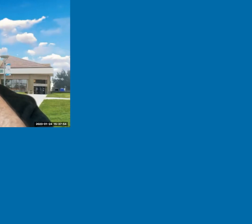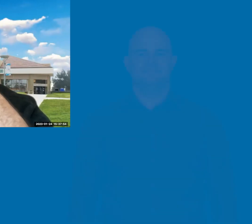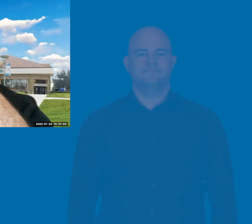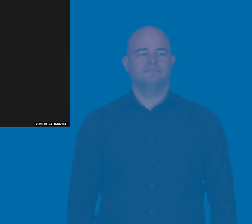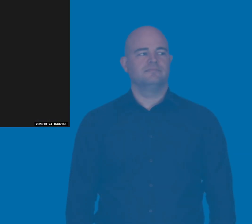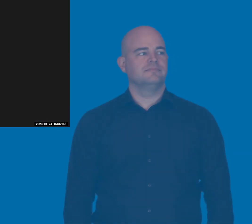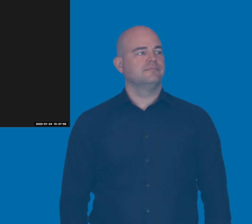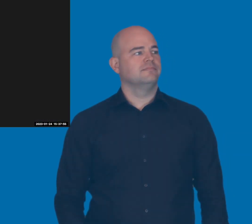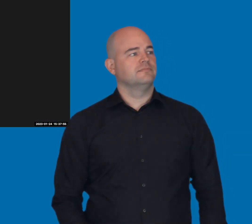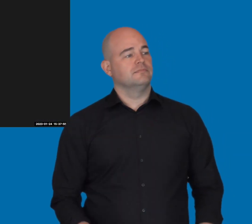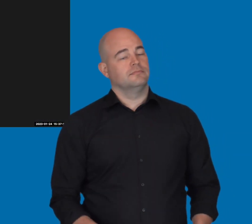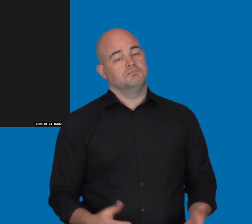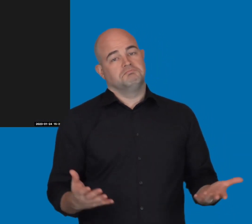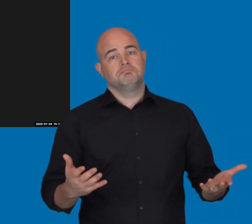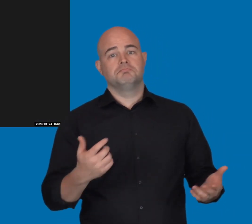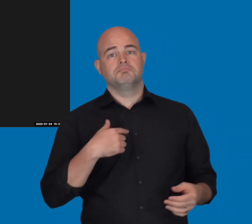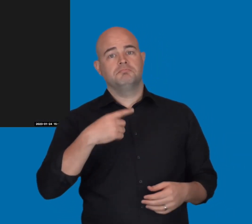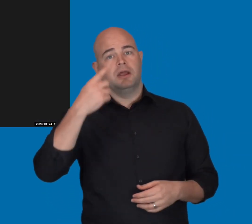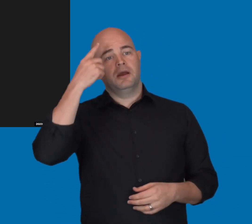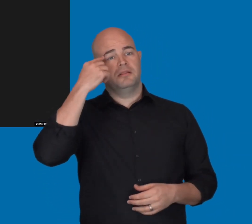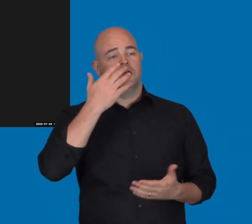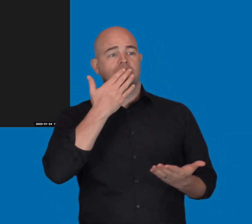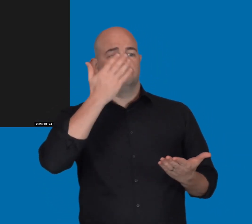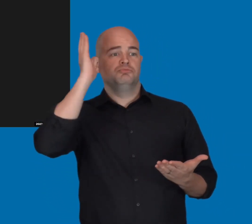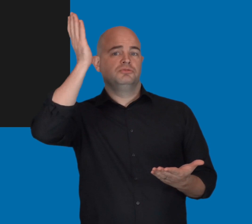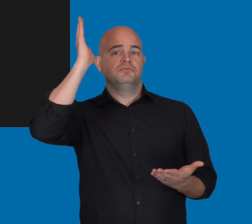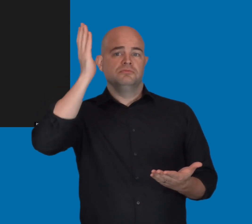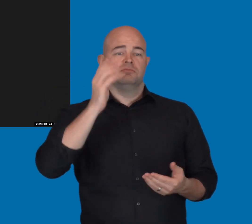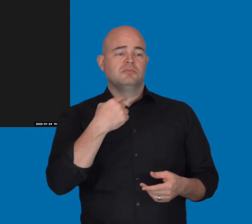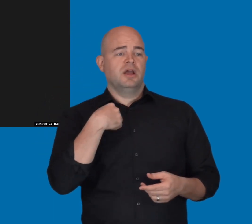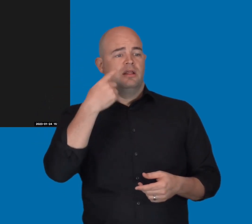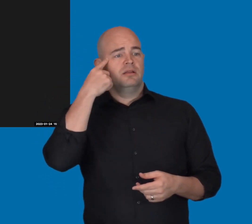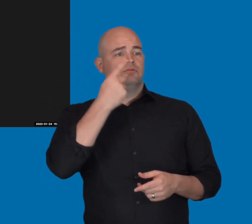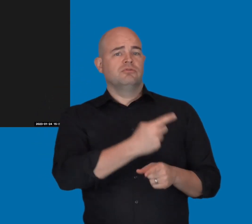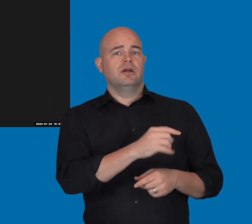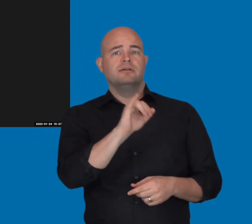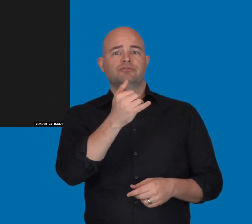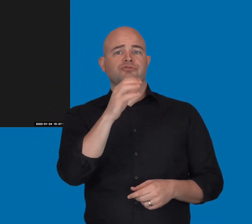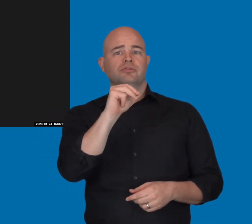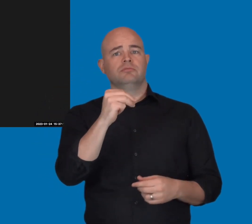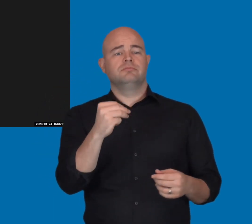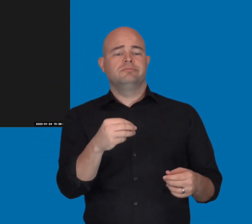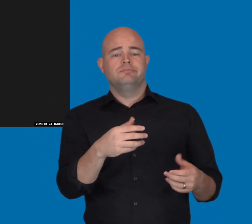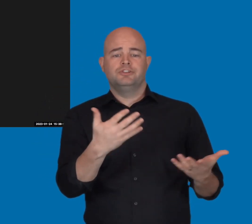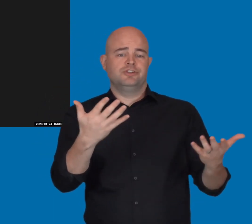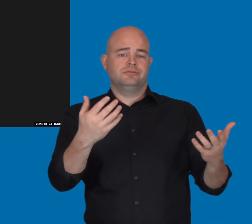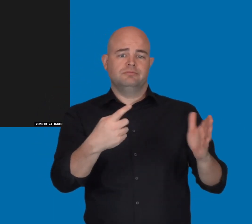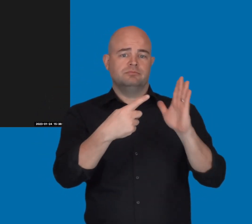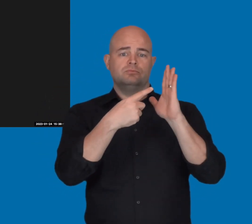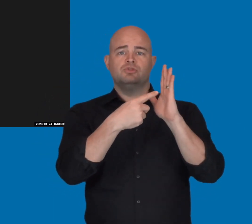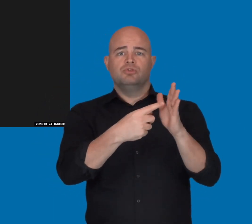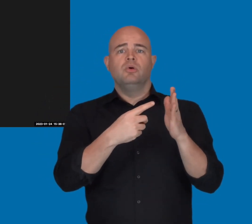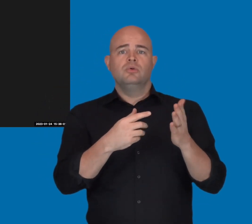Yeah, so I mentioned that. So, right now, as I mentioned, we have sort of a task --